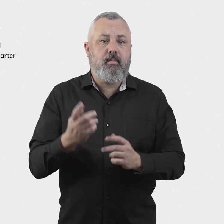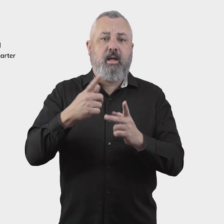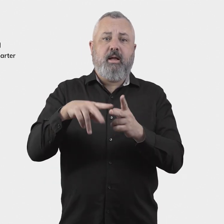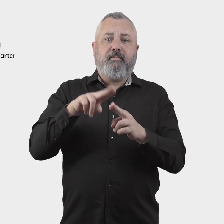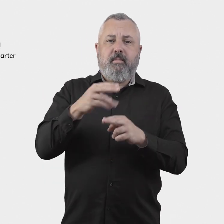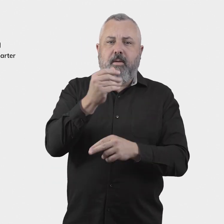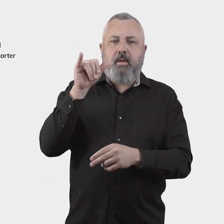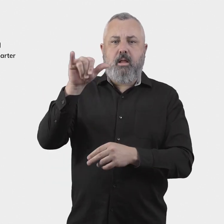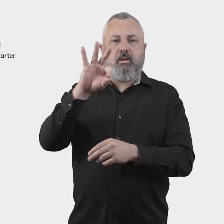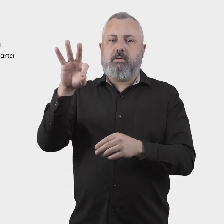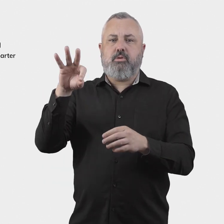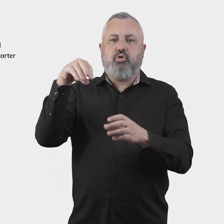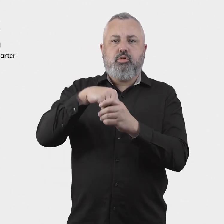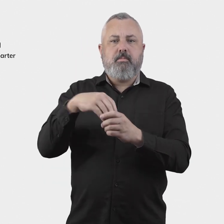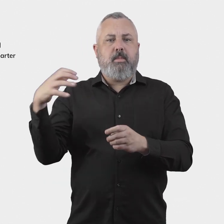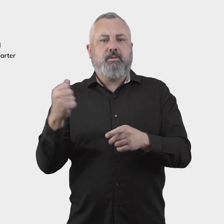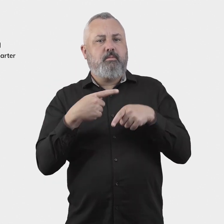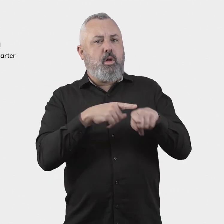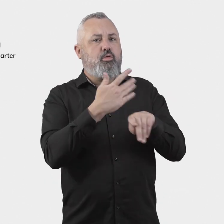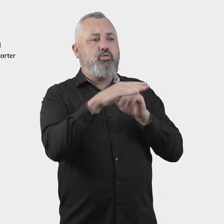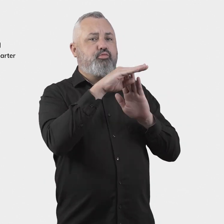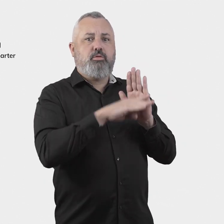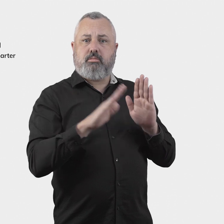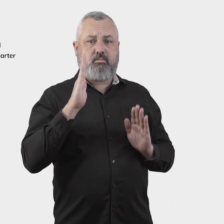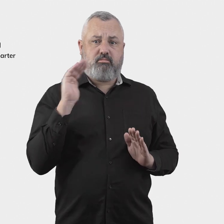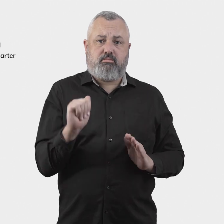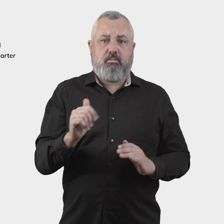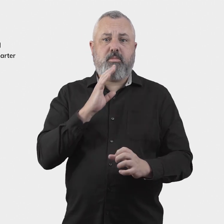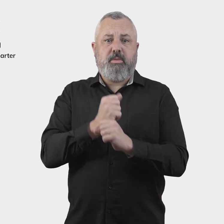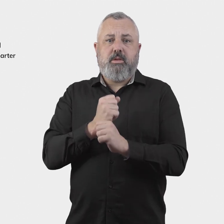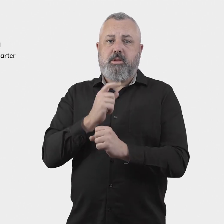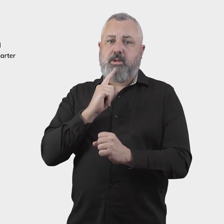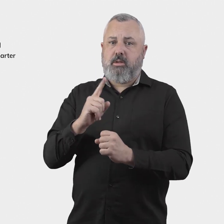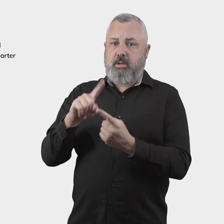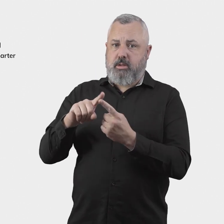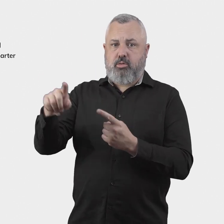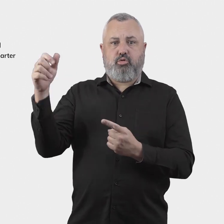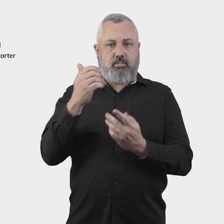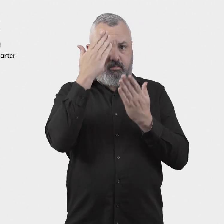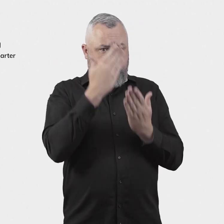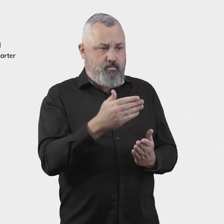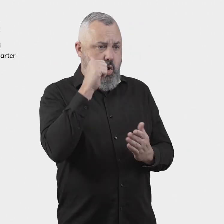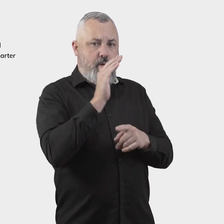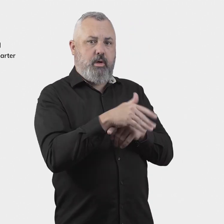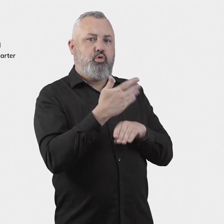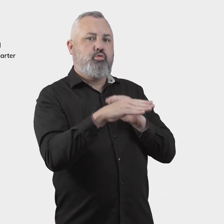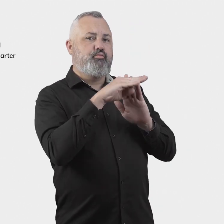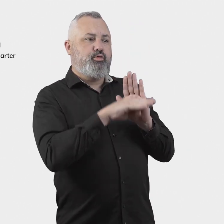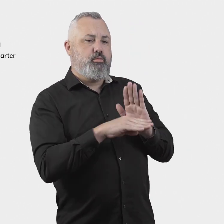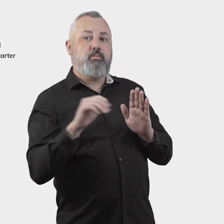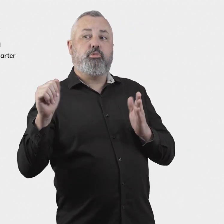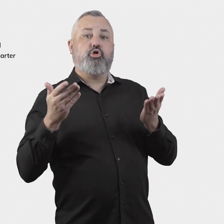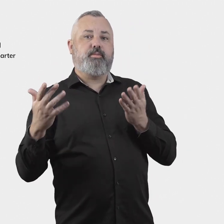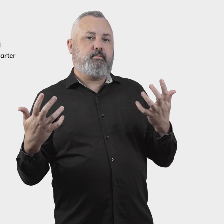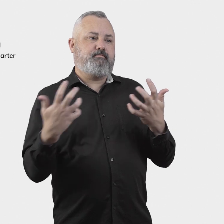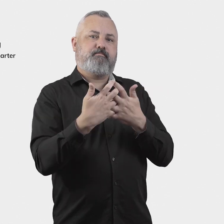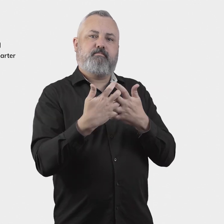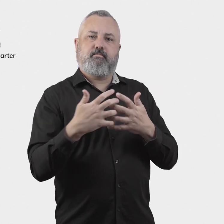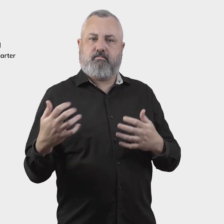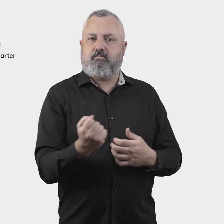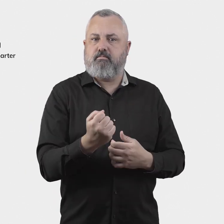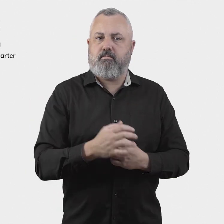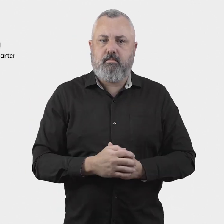The government expects that any airlines and airports exempted from the scheme would nevertheless have